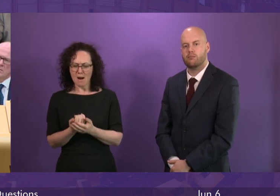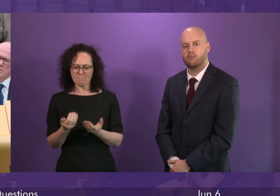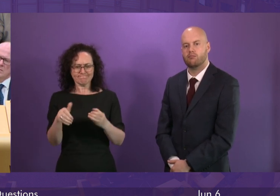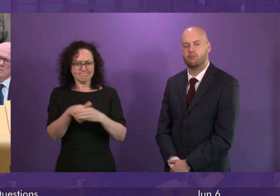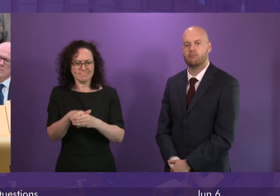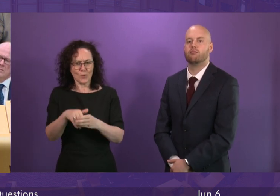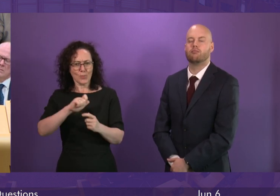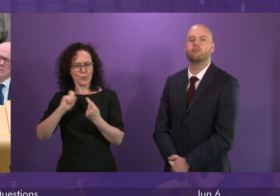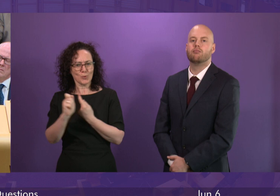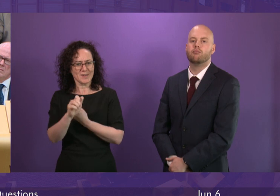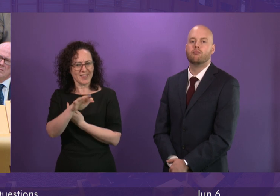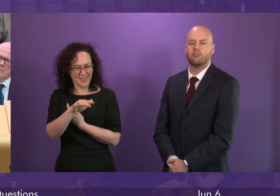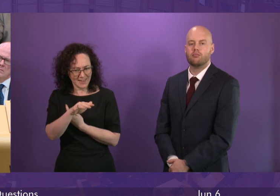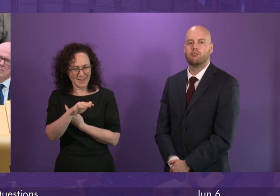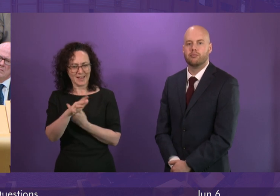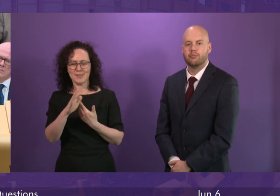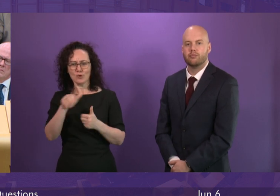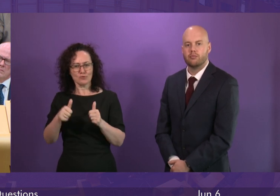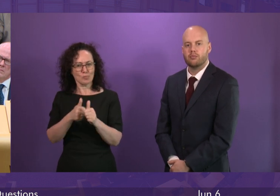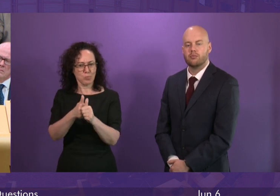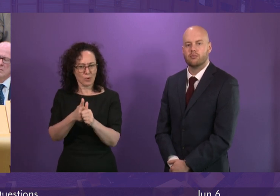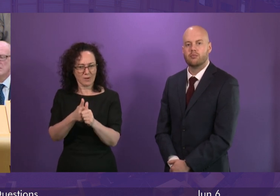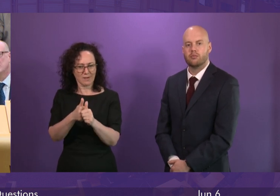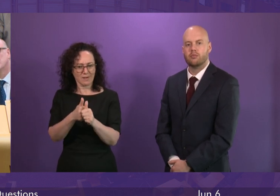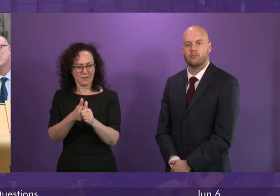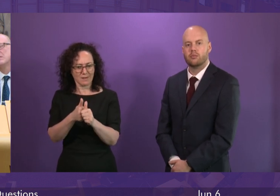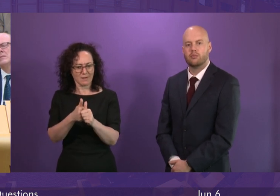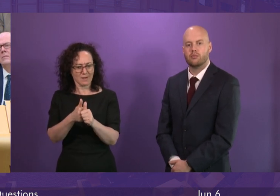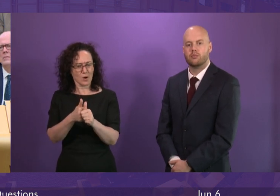activities and initiatives the length and breadth of the country. Such matters obviously